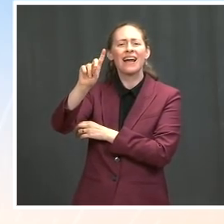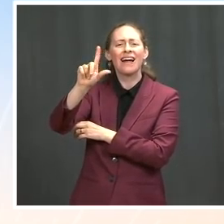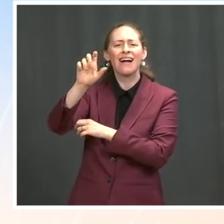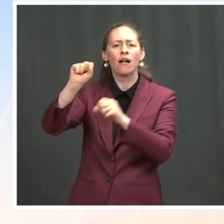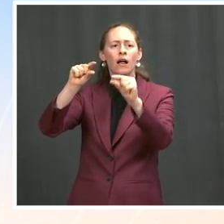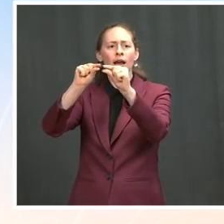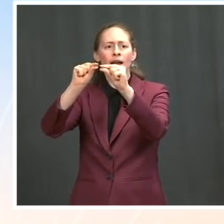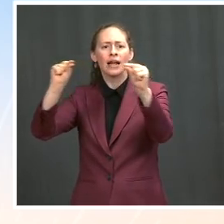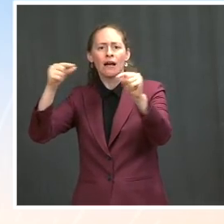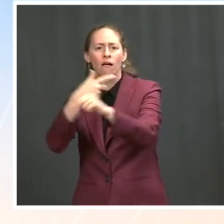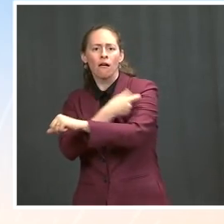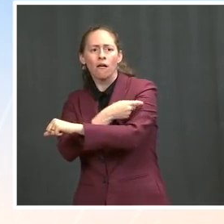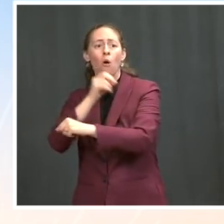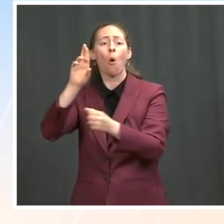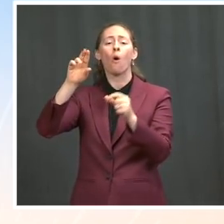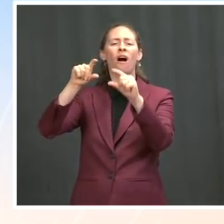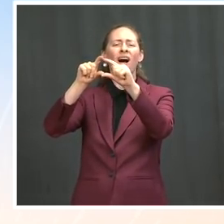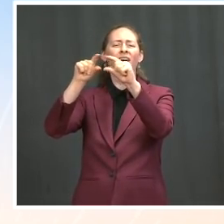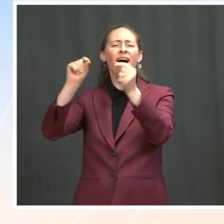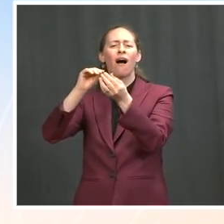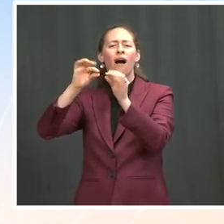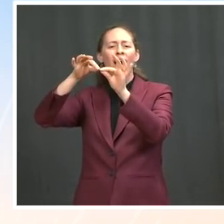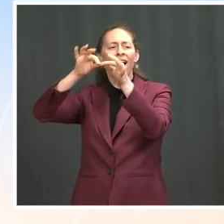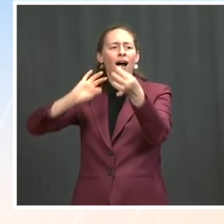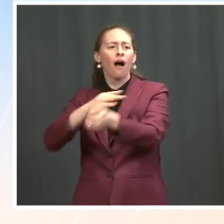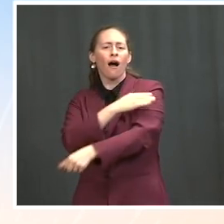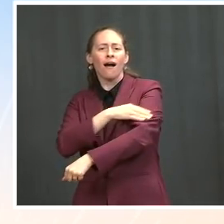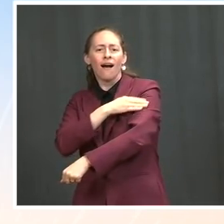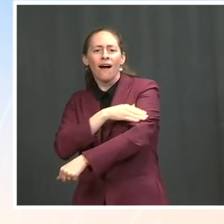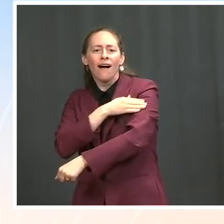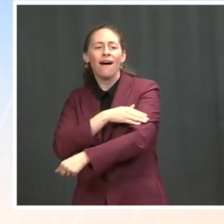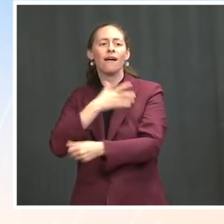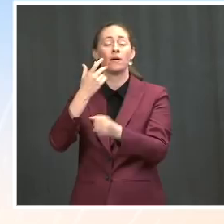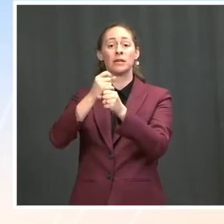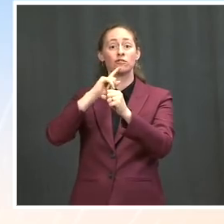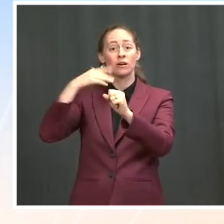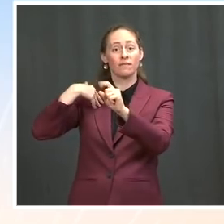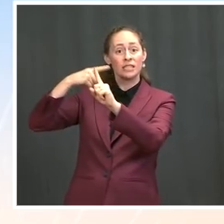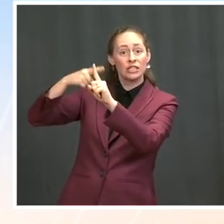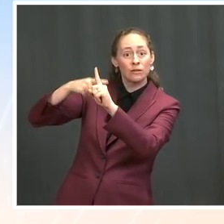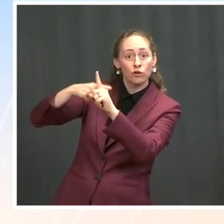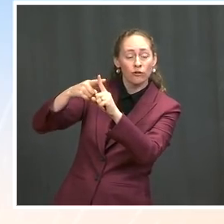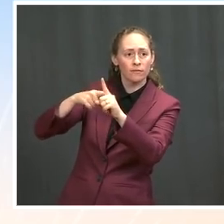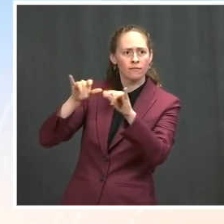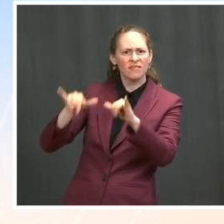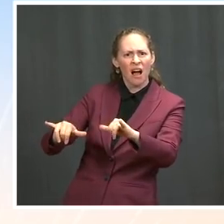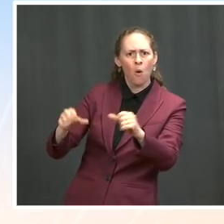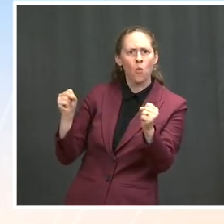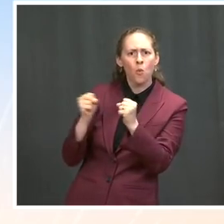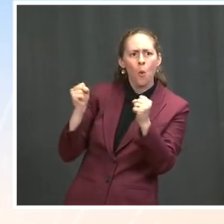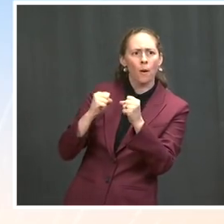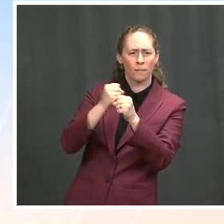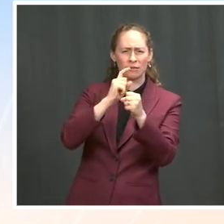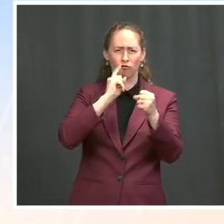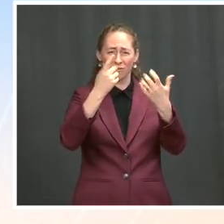teams need to ensure that there are proper temperature storage, prevent breakage, and ensure the vaccine immediately clears Customs.